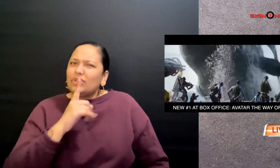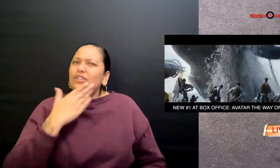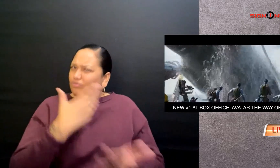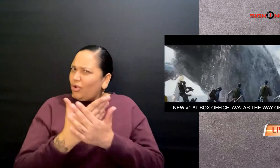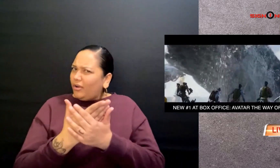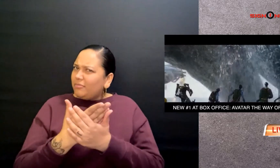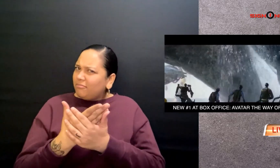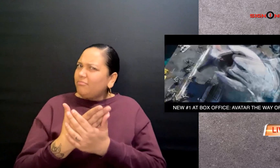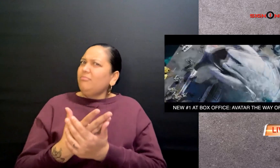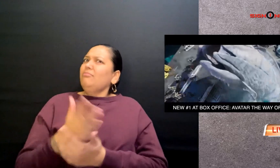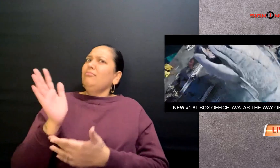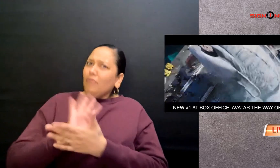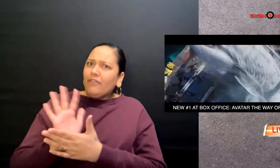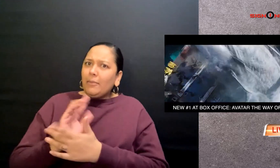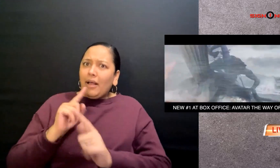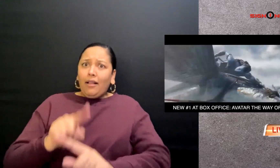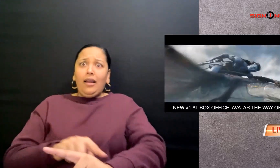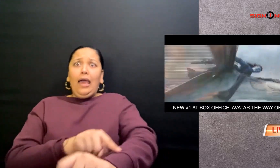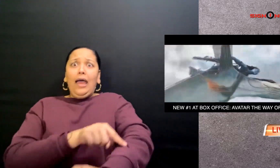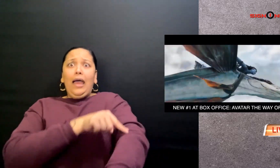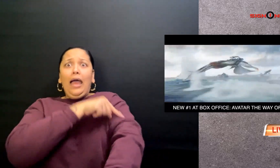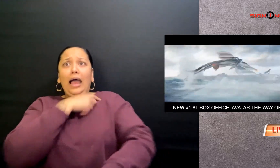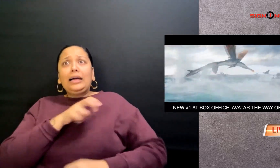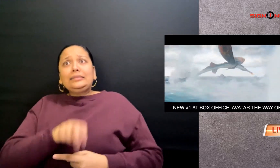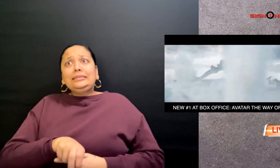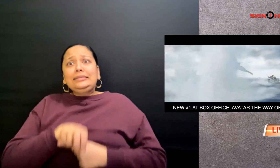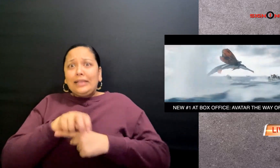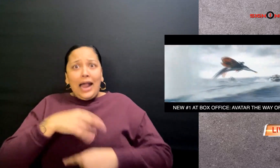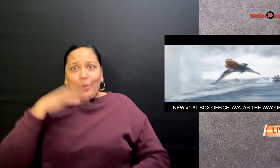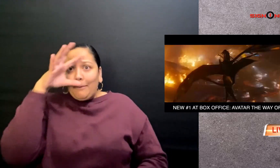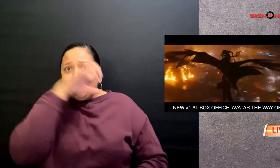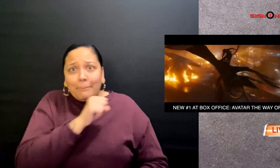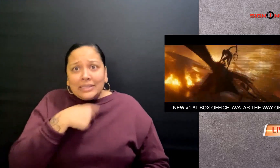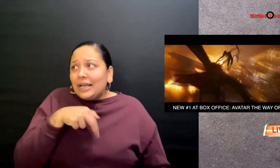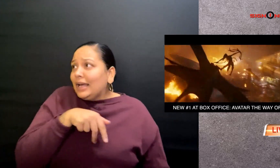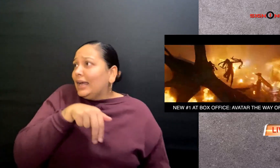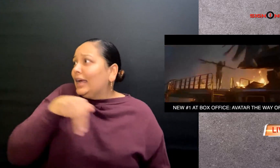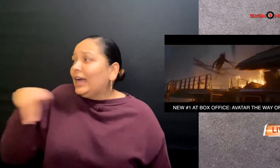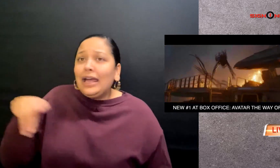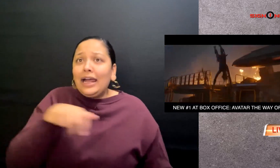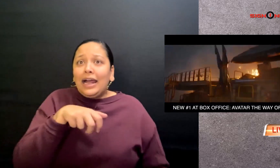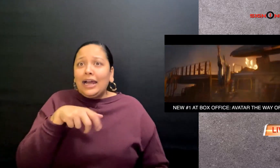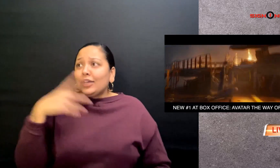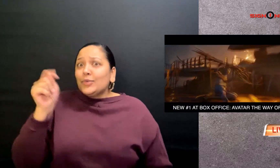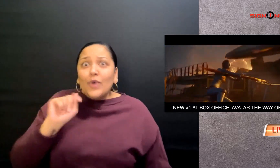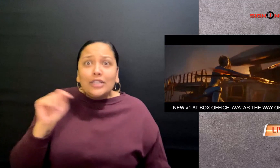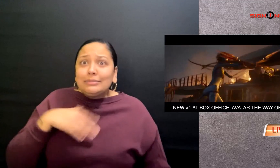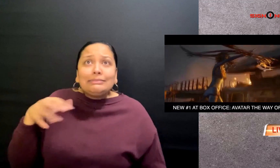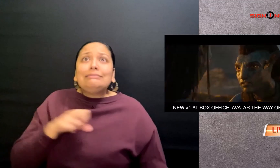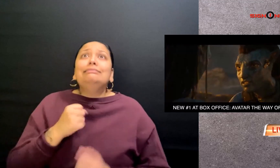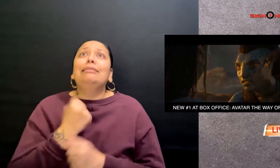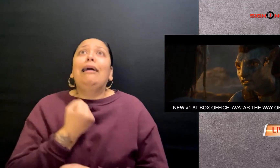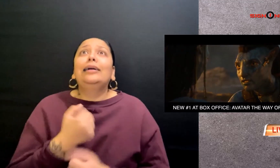good movie but it's so long I was afraid if I went out to go to the bathroom I would miss something